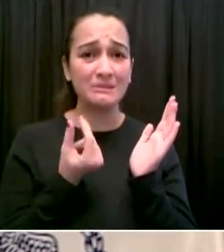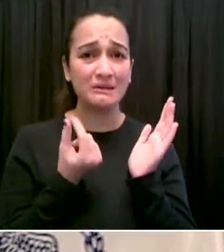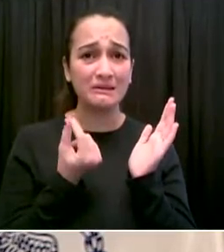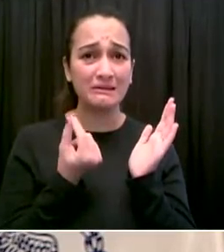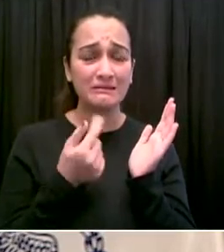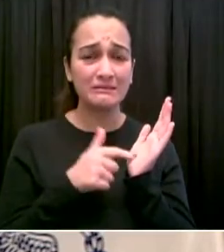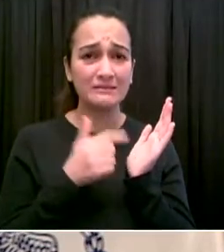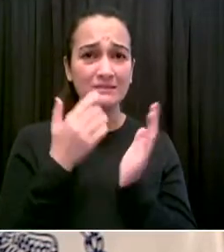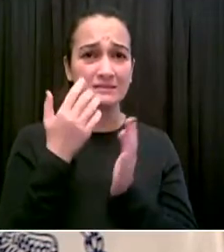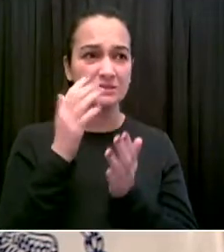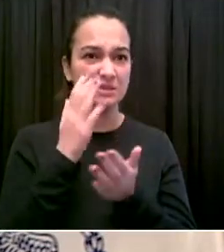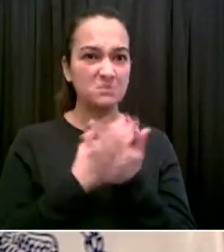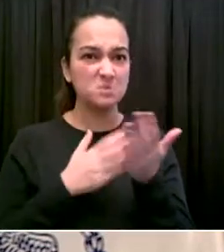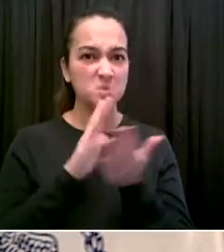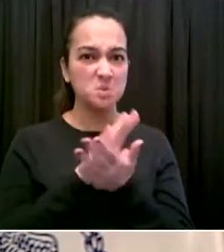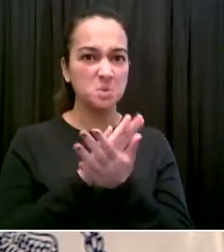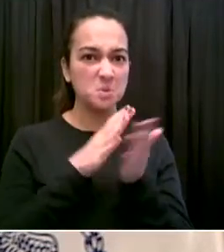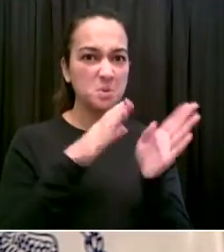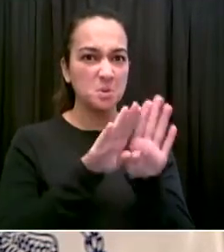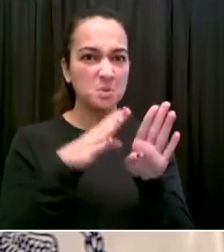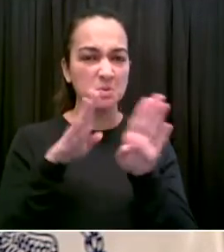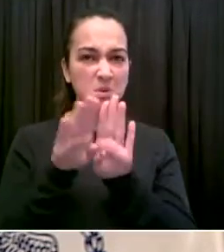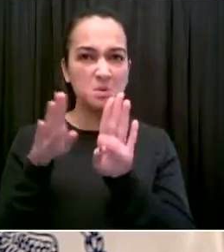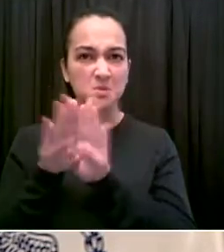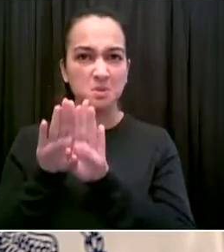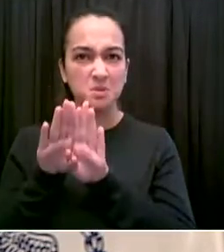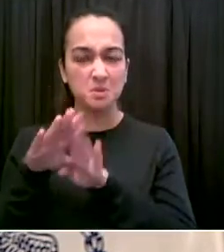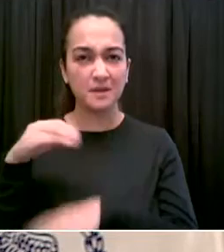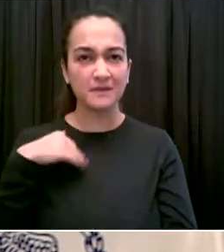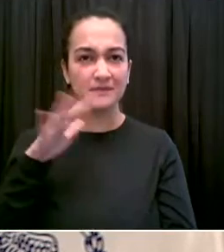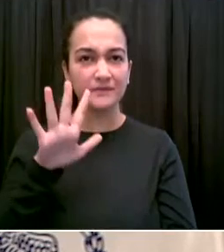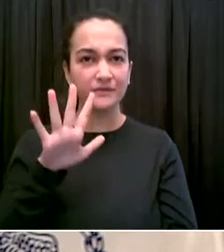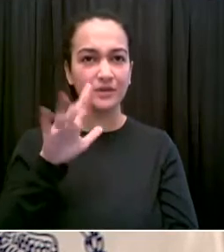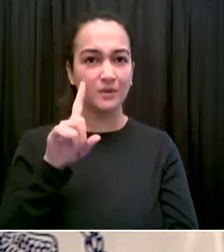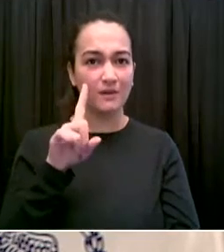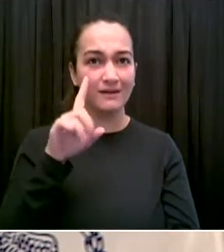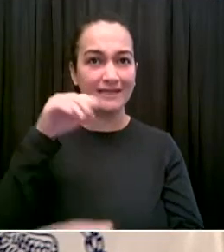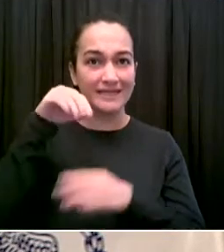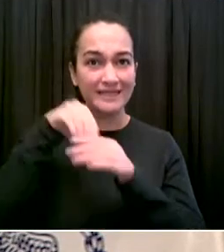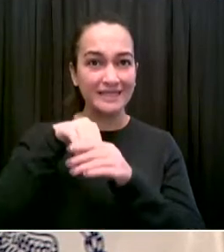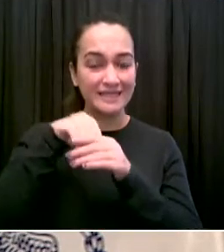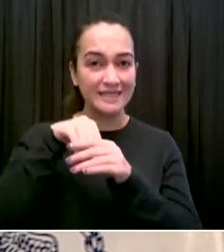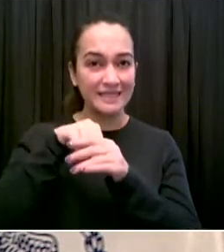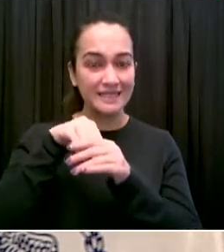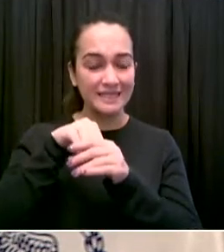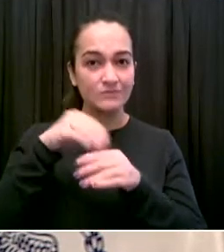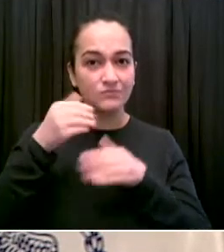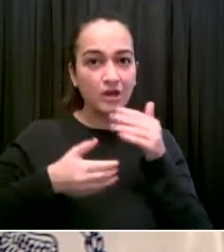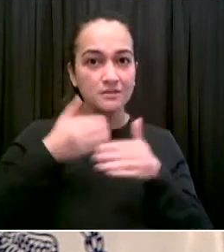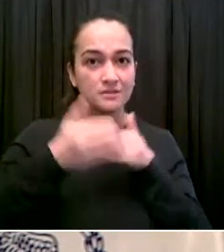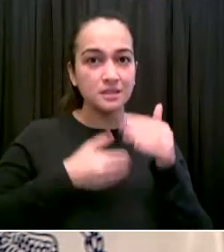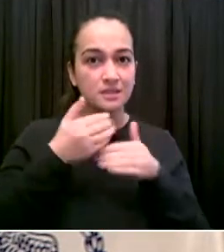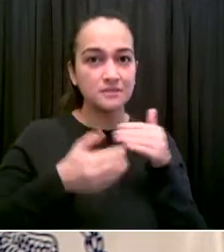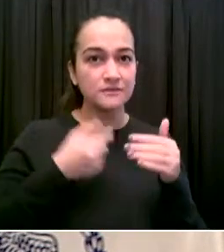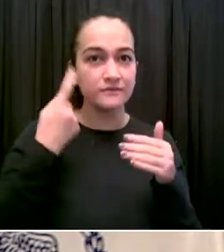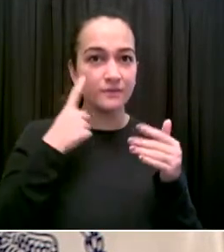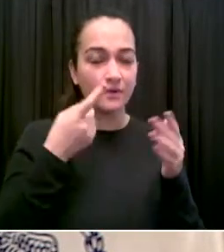YESTERDAY THAT 50 OR SO HAVE INITIATE TDHE PROCESOS F